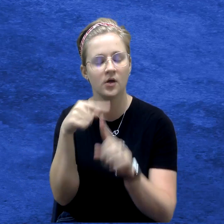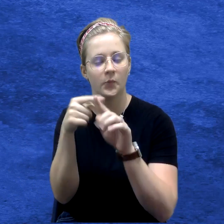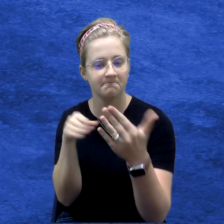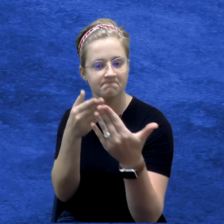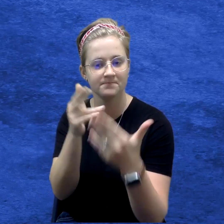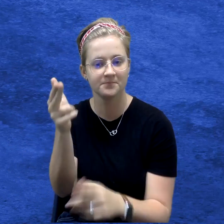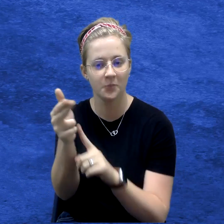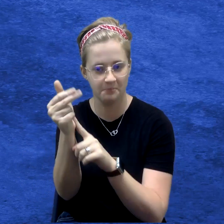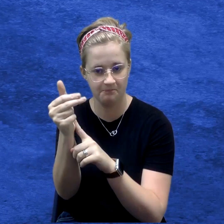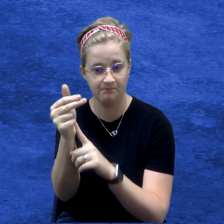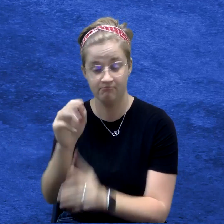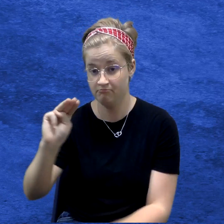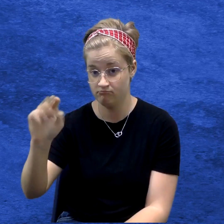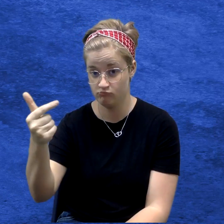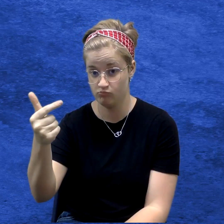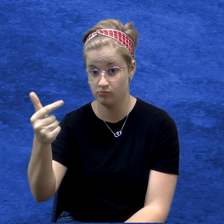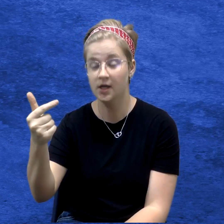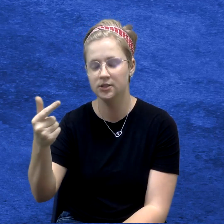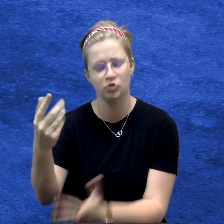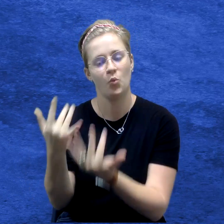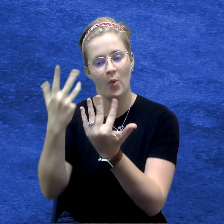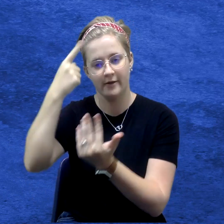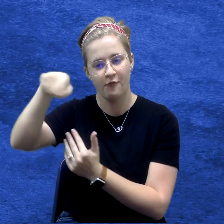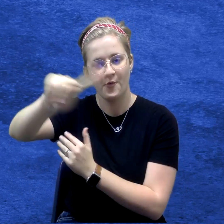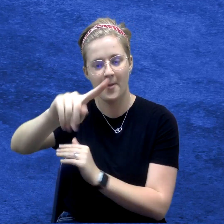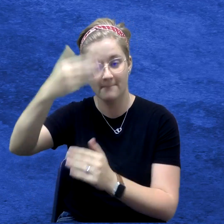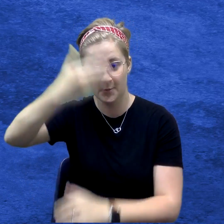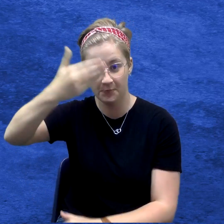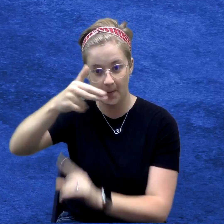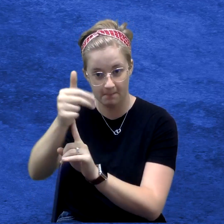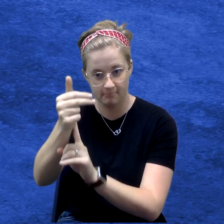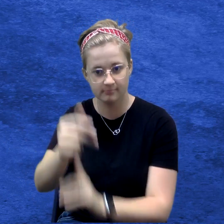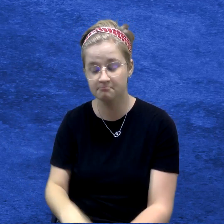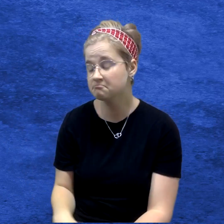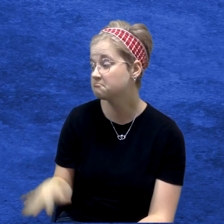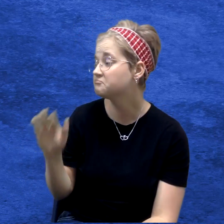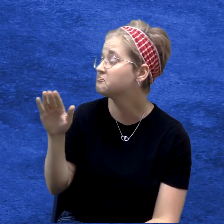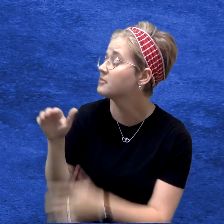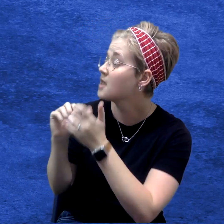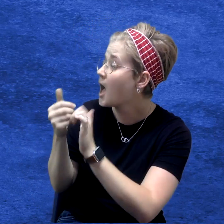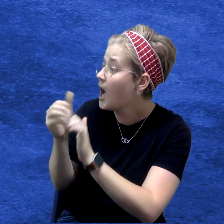Mavis was waiting out front. “How was your lunch?” she asked timidly.